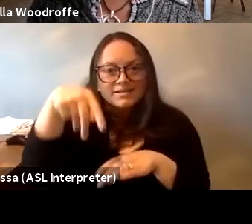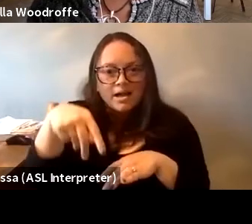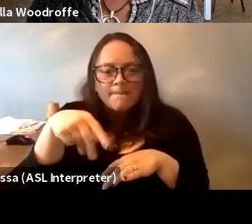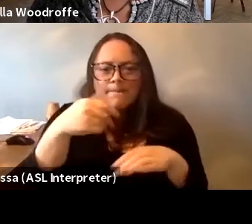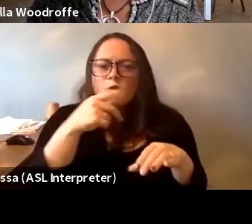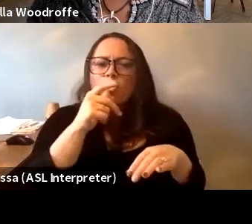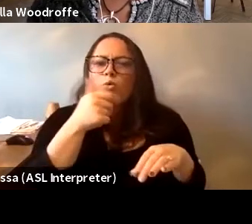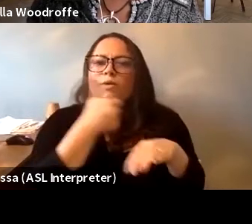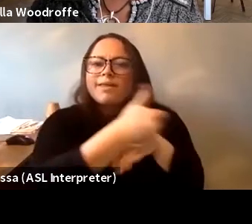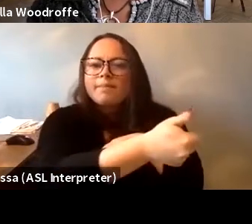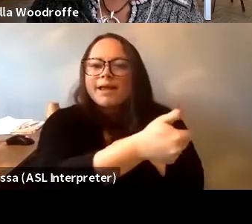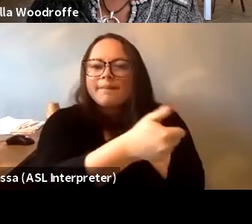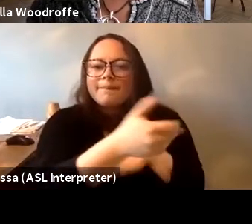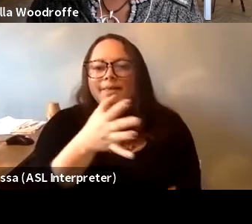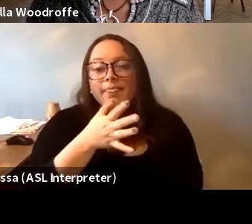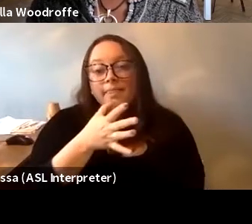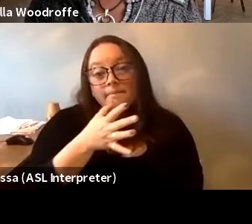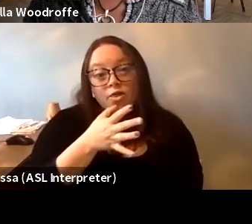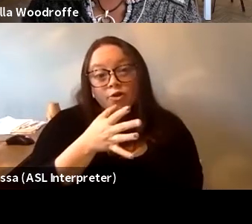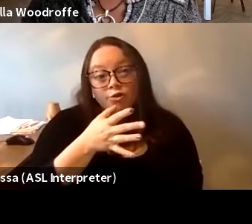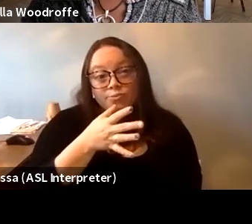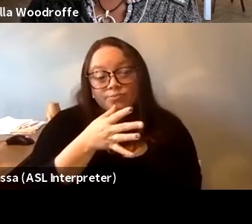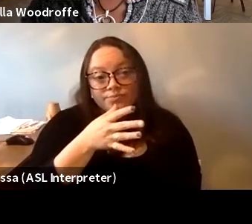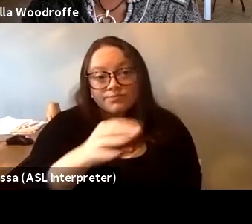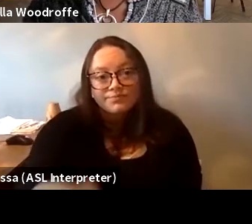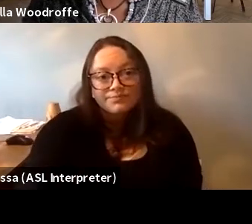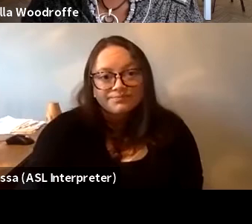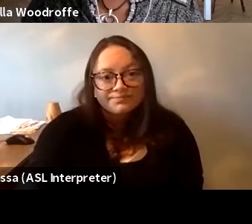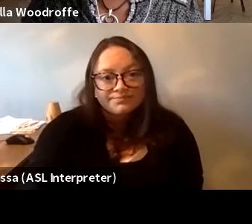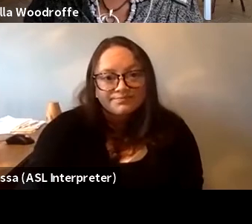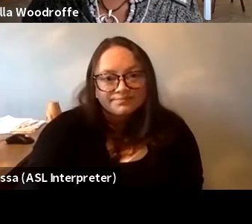The mothers, you know, yeah,